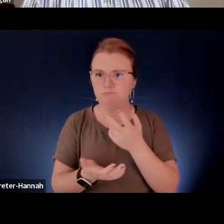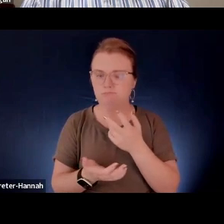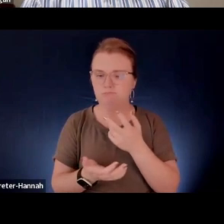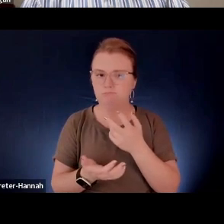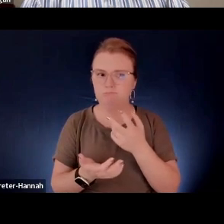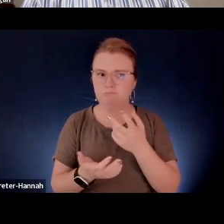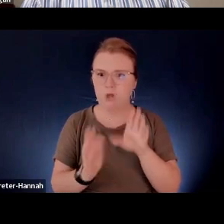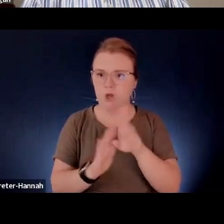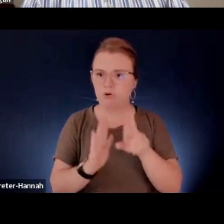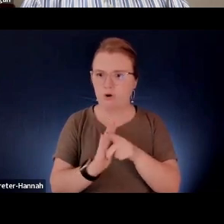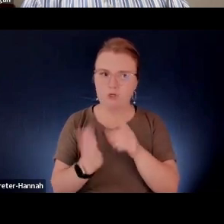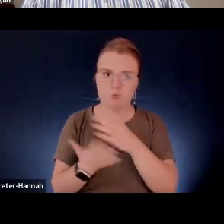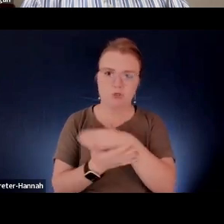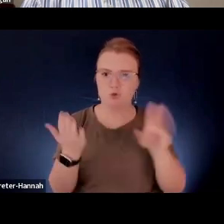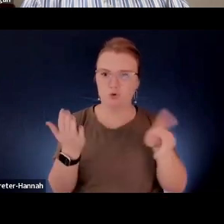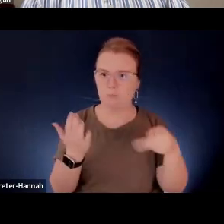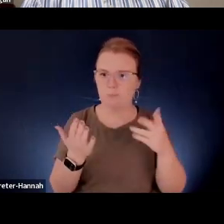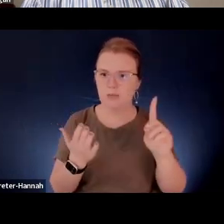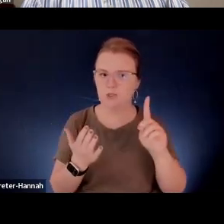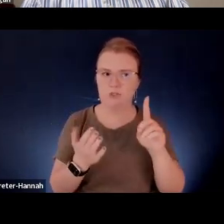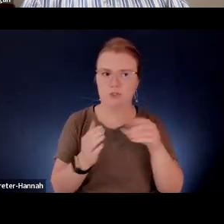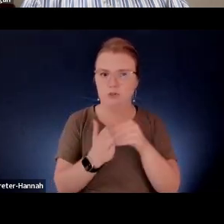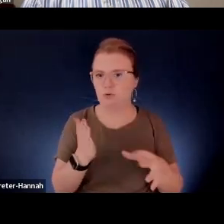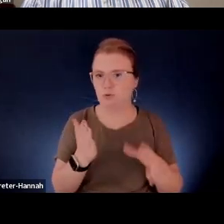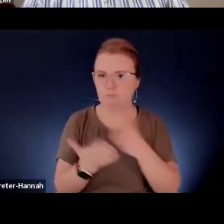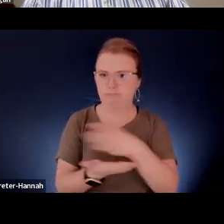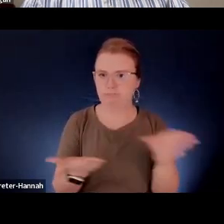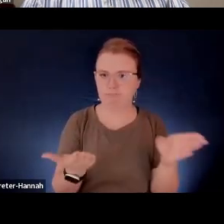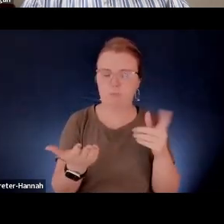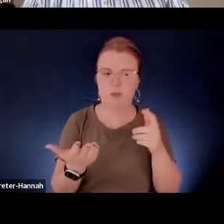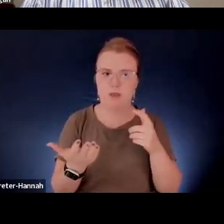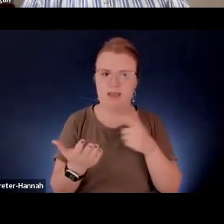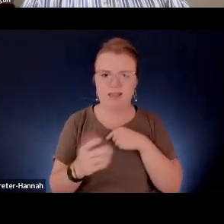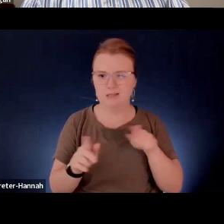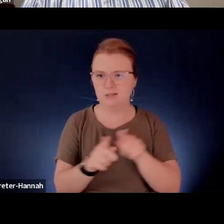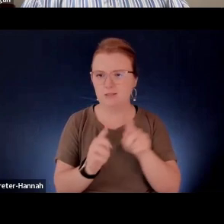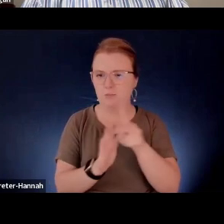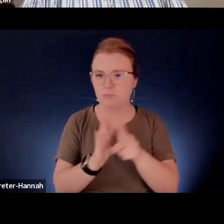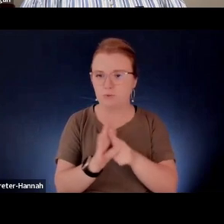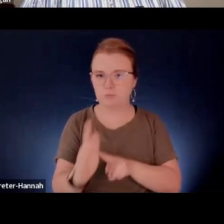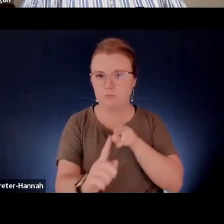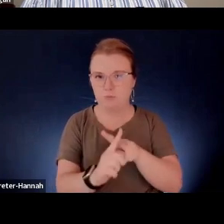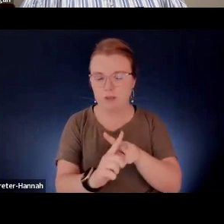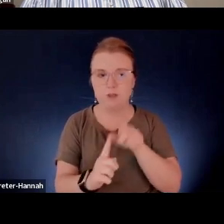And what I've learned is the same principles sort of apply. You're gonna have engagement issues.